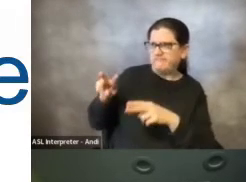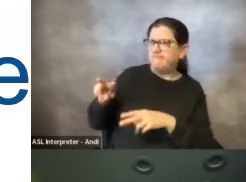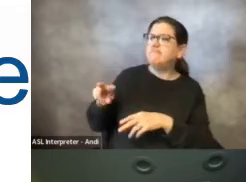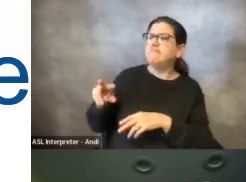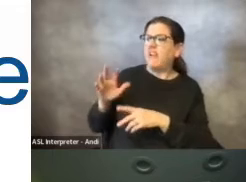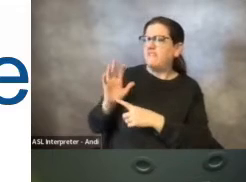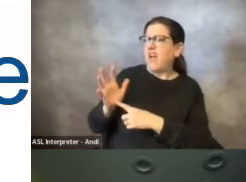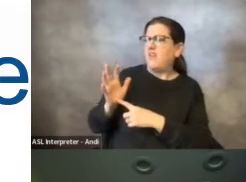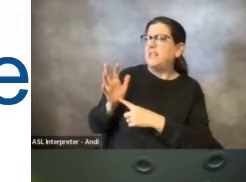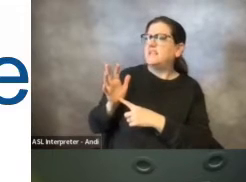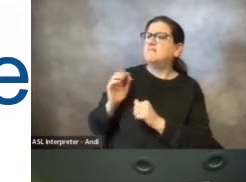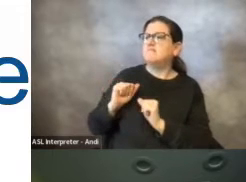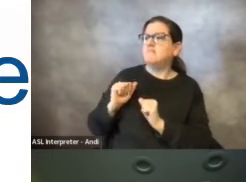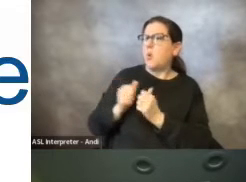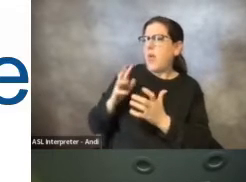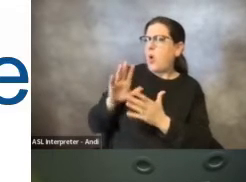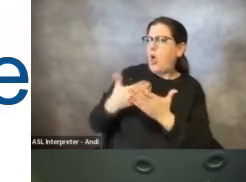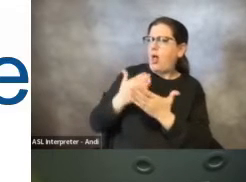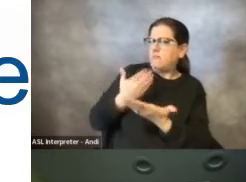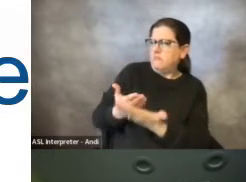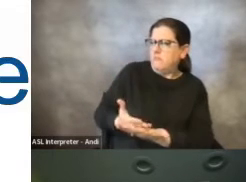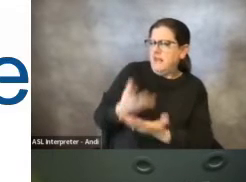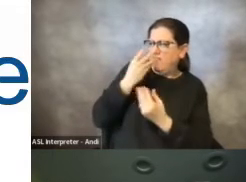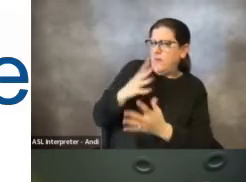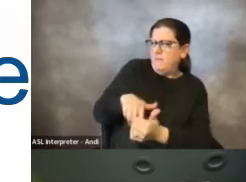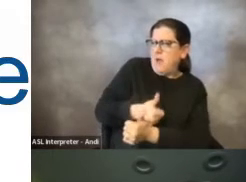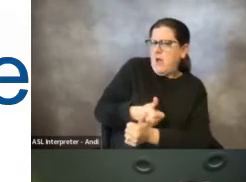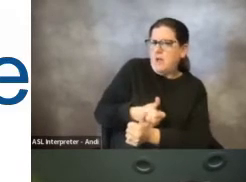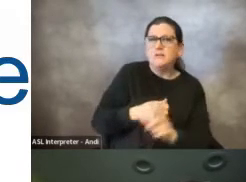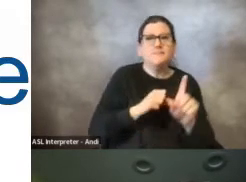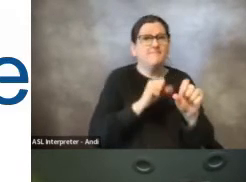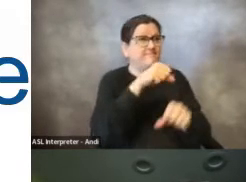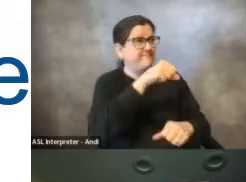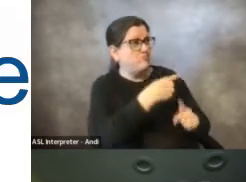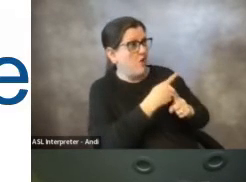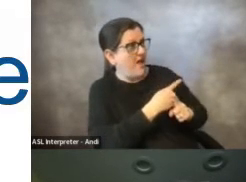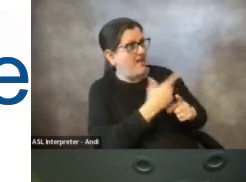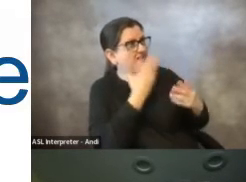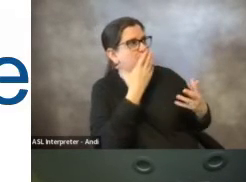observation without having all the facts. Right, right. Maria Crowley: Thank you. Thank you so much. I appreciate your